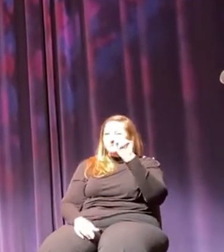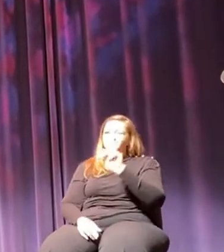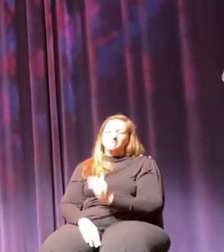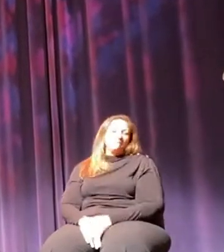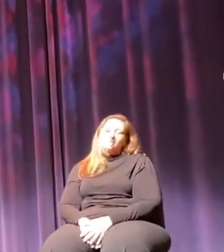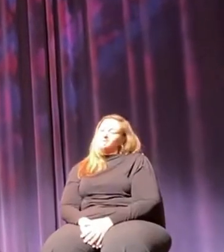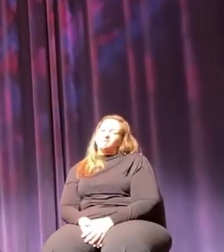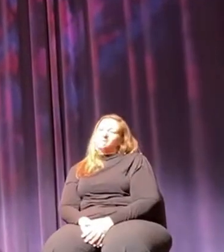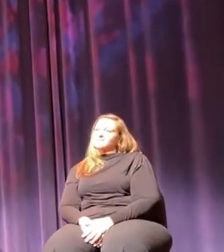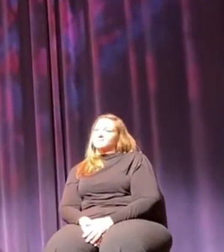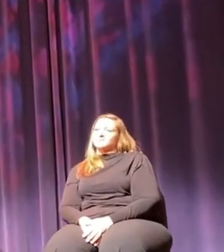What I deem breaking.